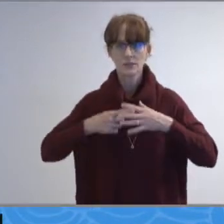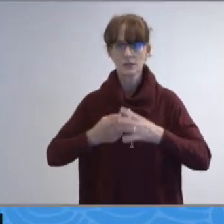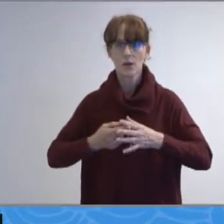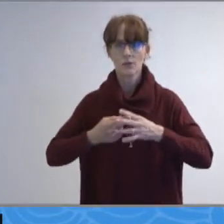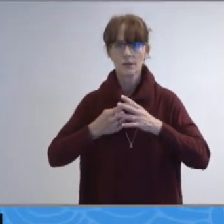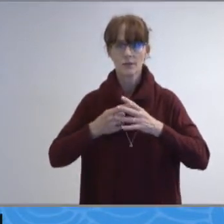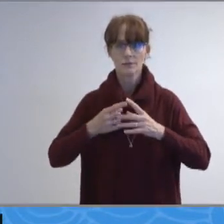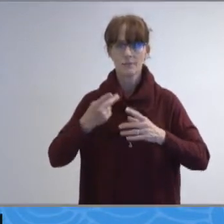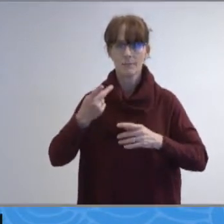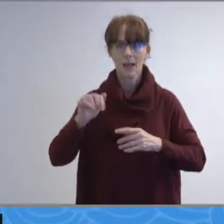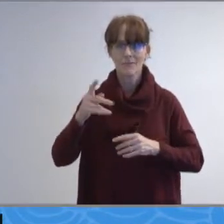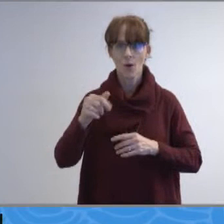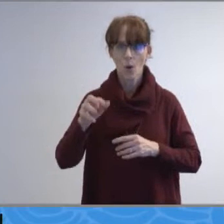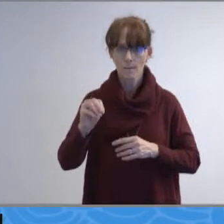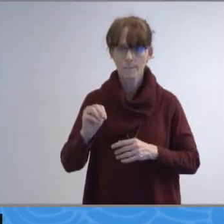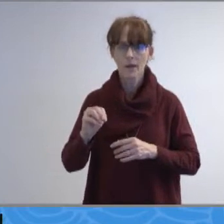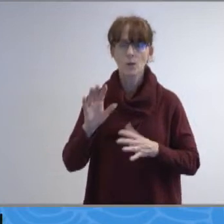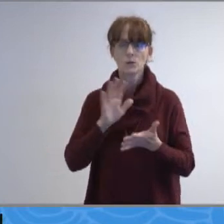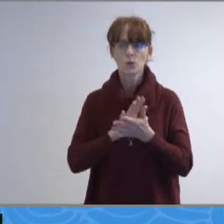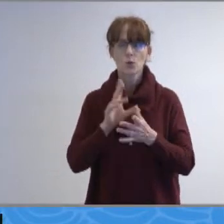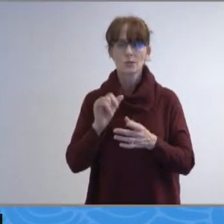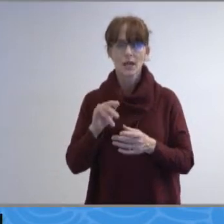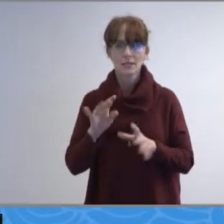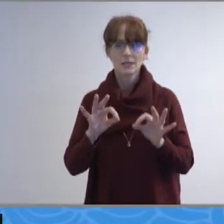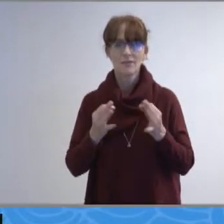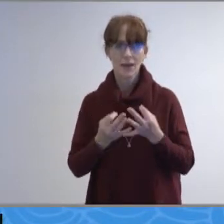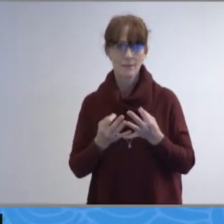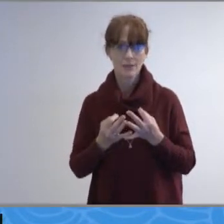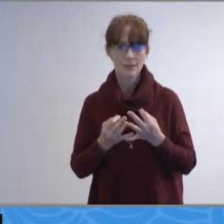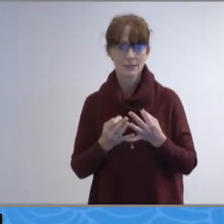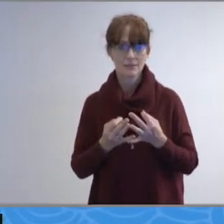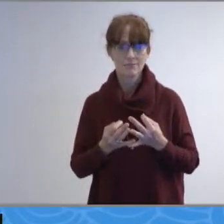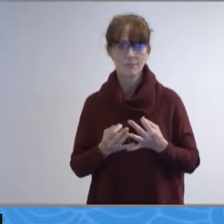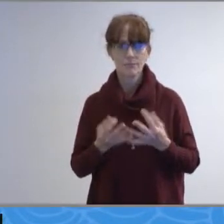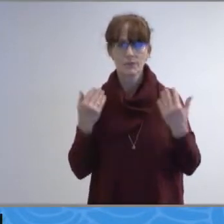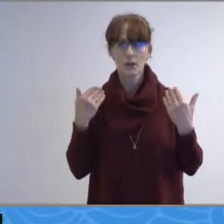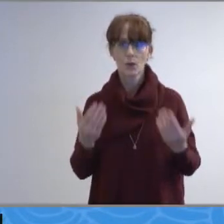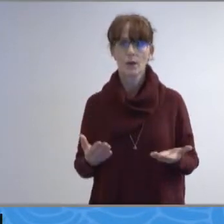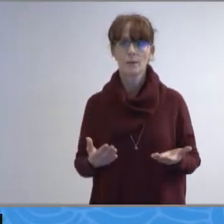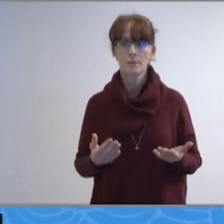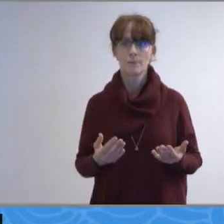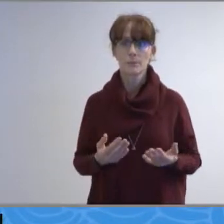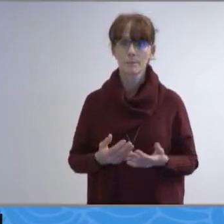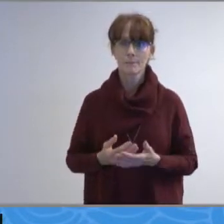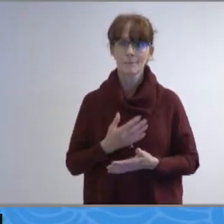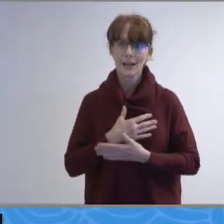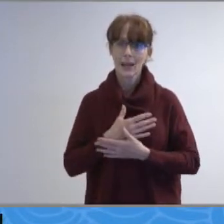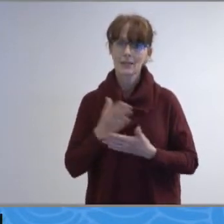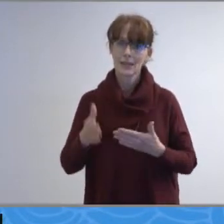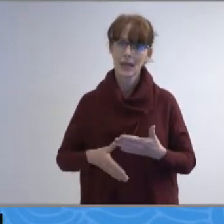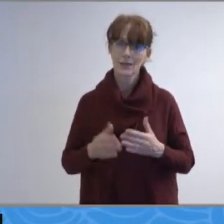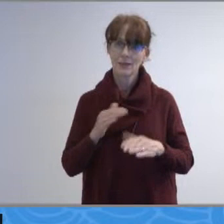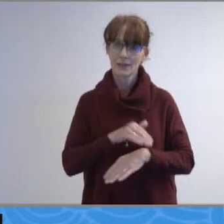with our school sites and families this year. And go ahead and come to a close for the evening.